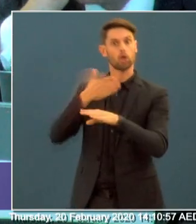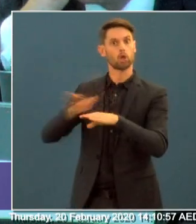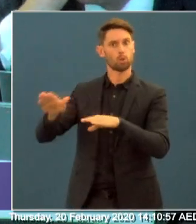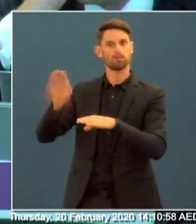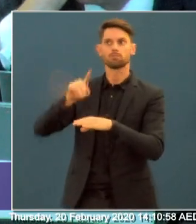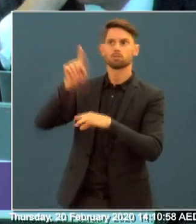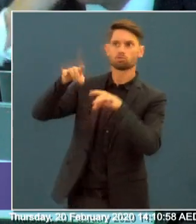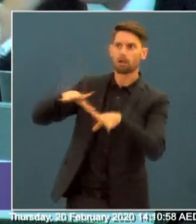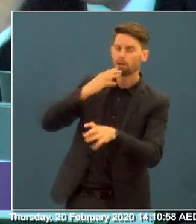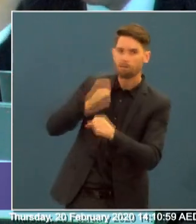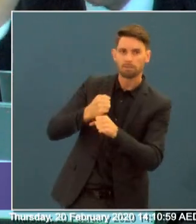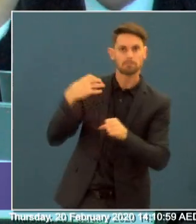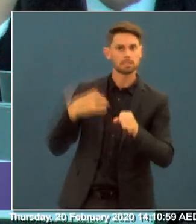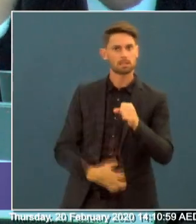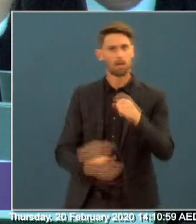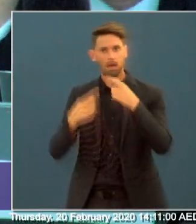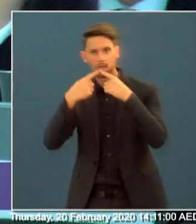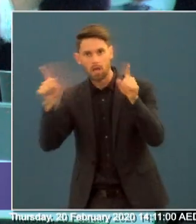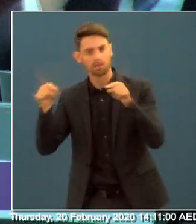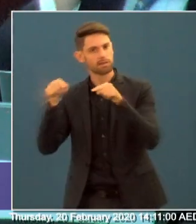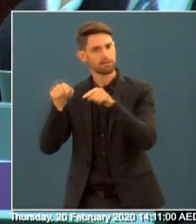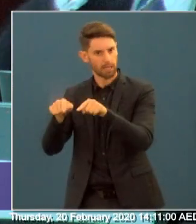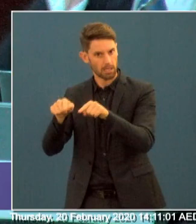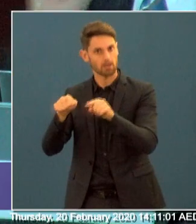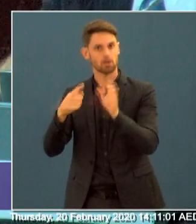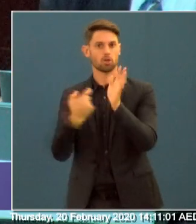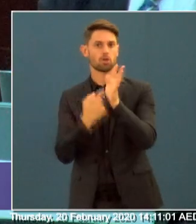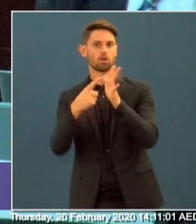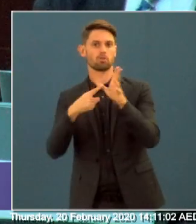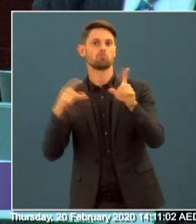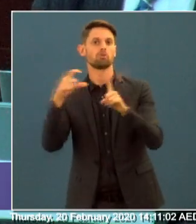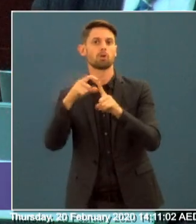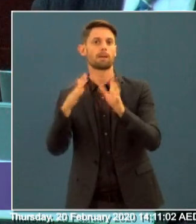that some of the matters identified in the roadmap's 10-year plan